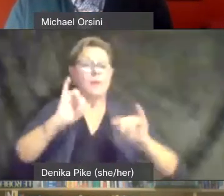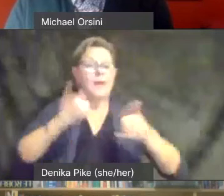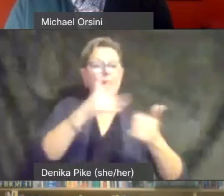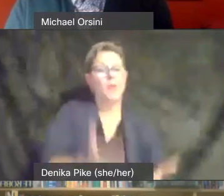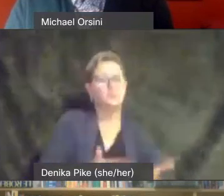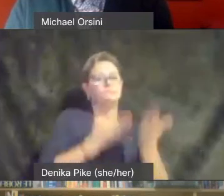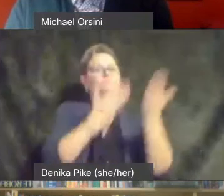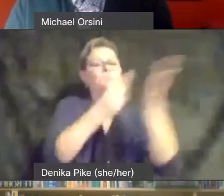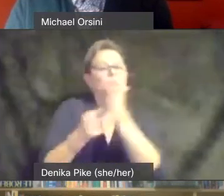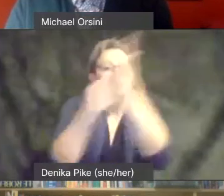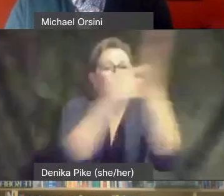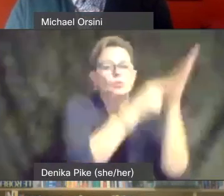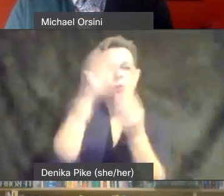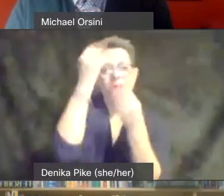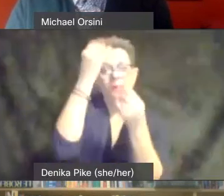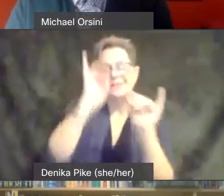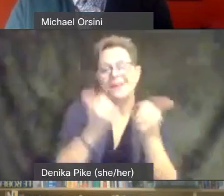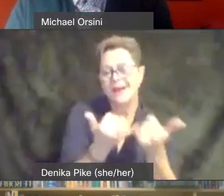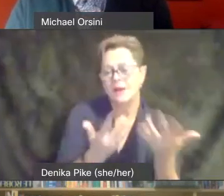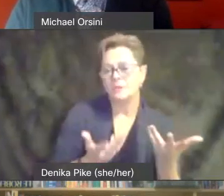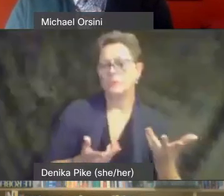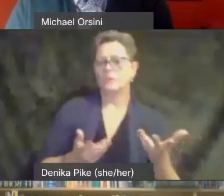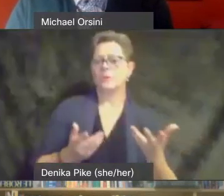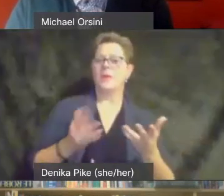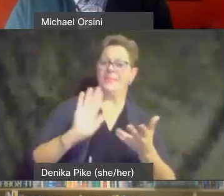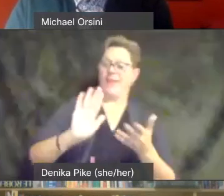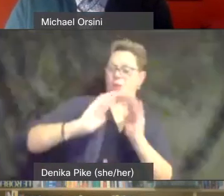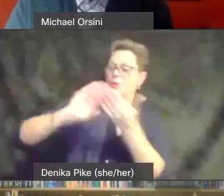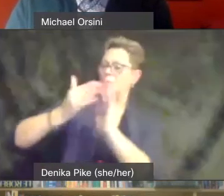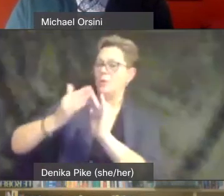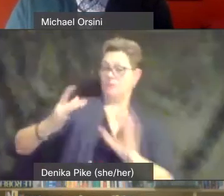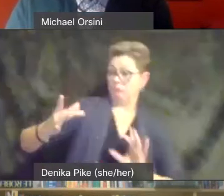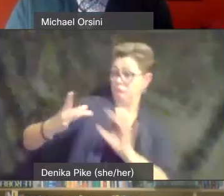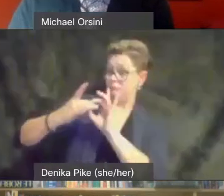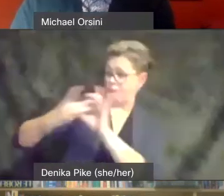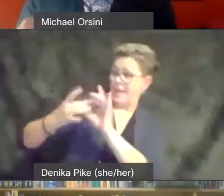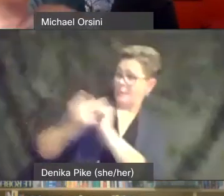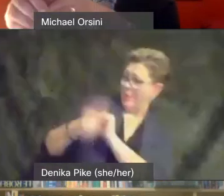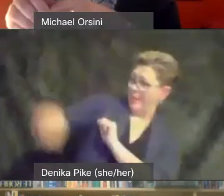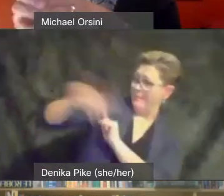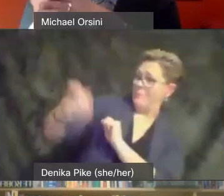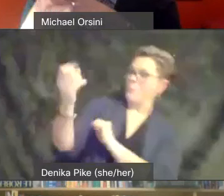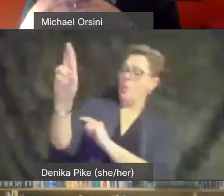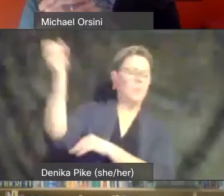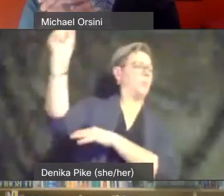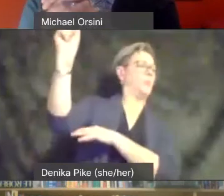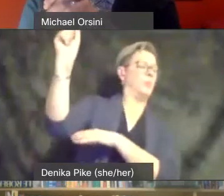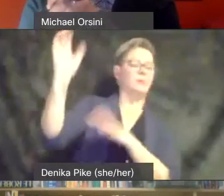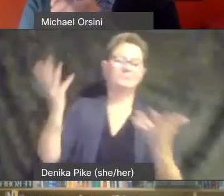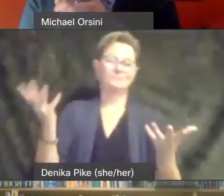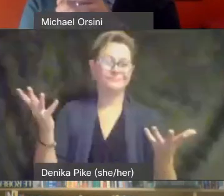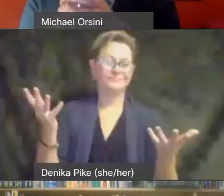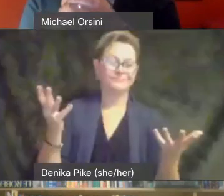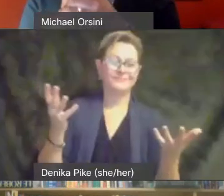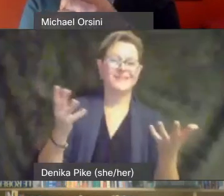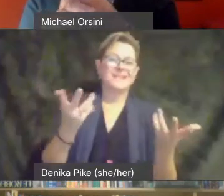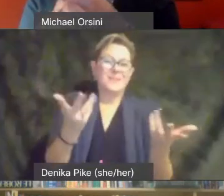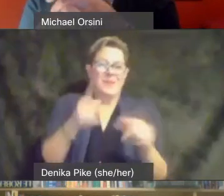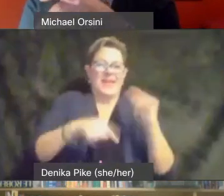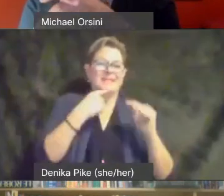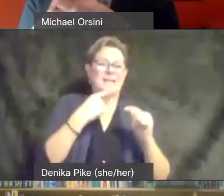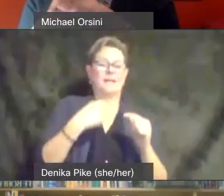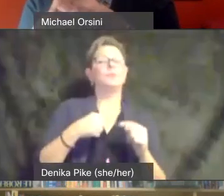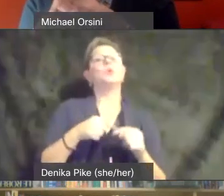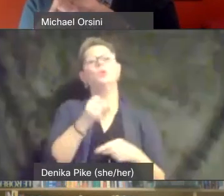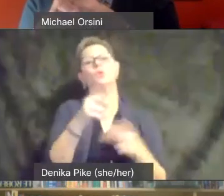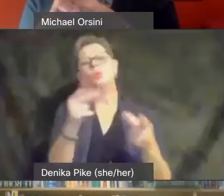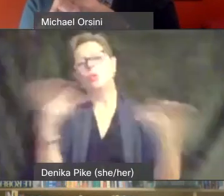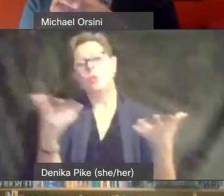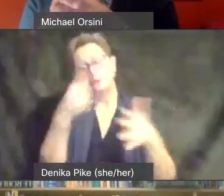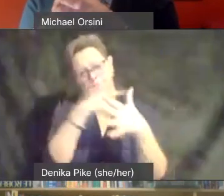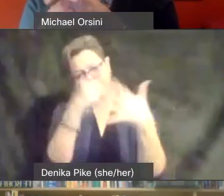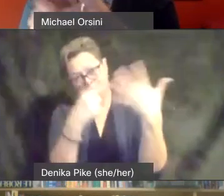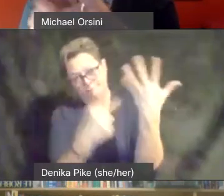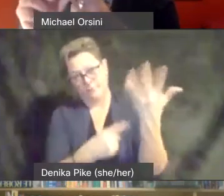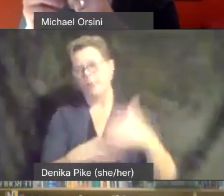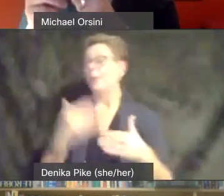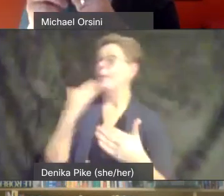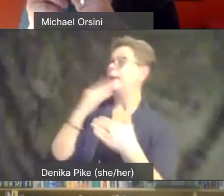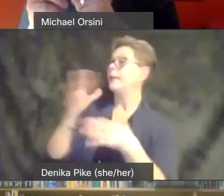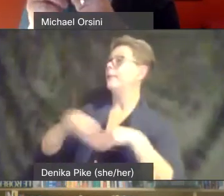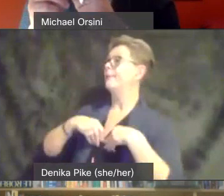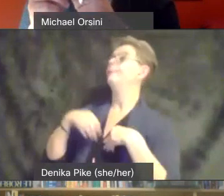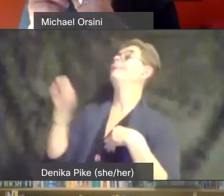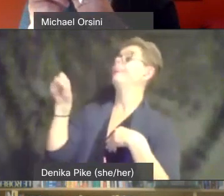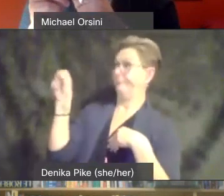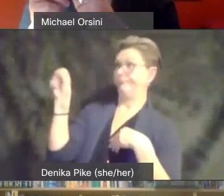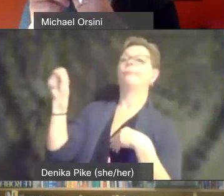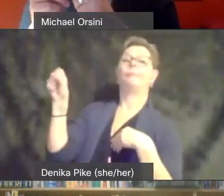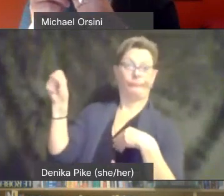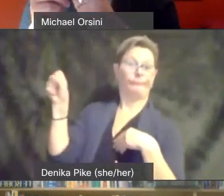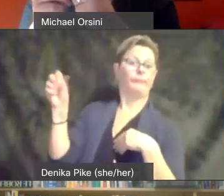How they engage with people, how they relate to the communities in which they live and, as Michael saying, not just seeing that people are like, vessels that we just say this is what you do, and people just absorb it and say oh, yeah that's fine. Thanks. So much and don't even know what an epidemiologists is, but okay.